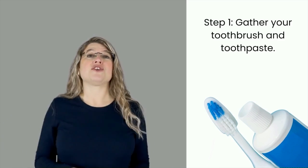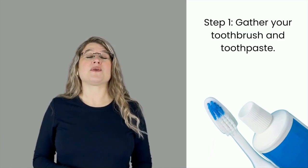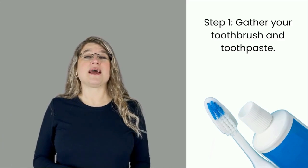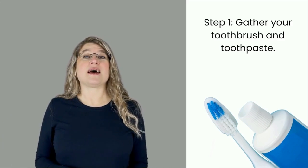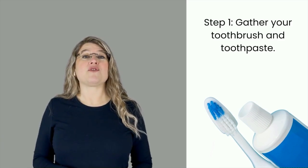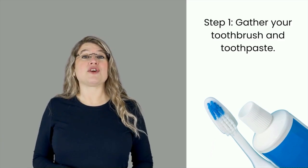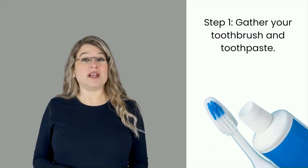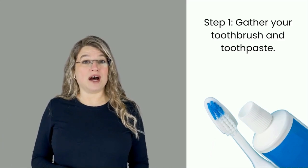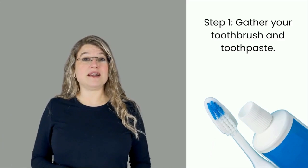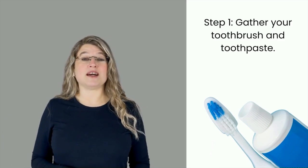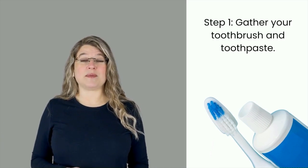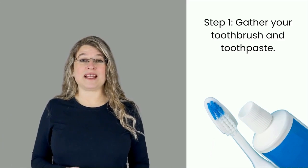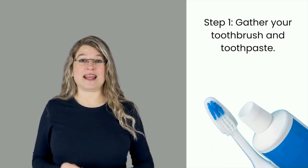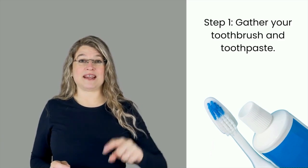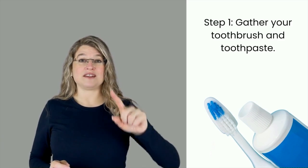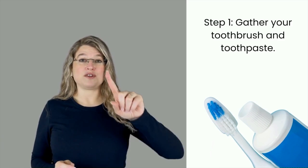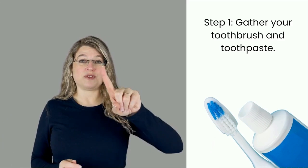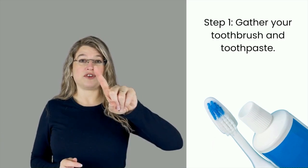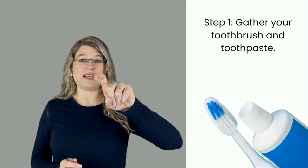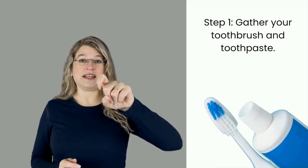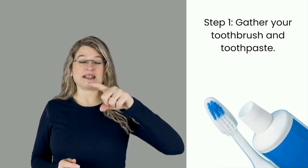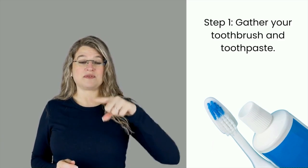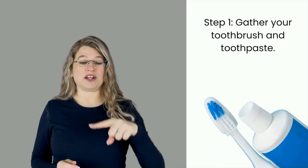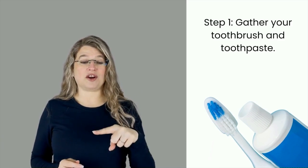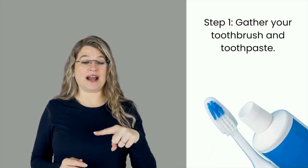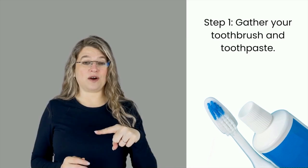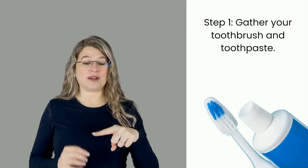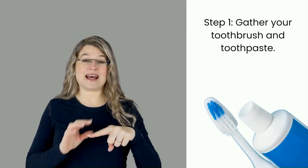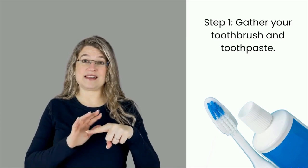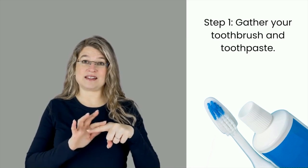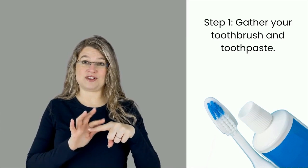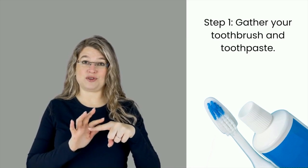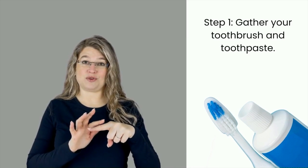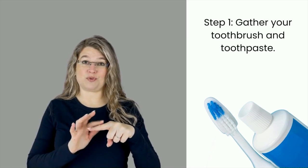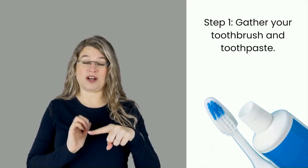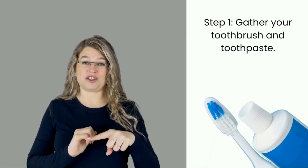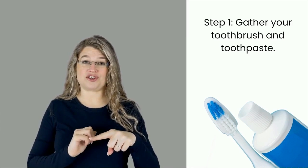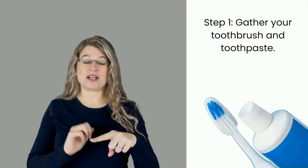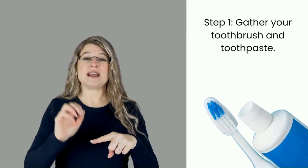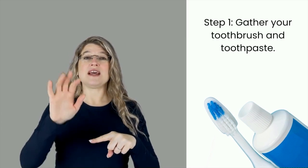you're going to have your non dominant hand with your index finger out as the toothbrush.